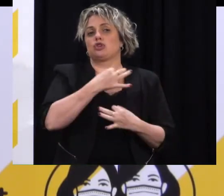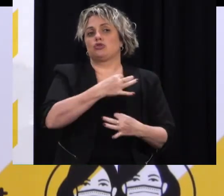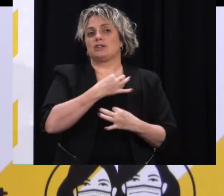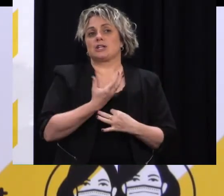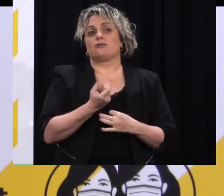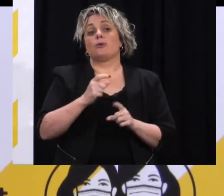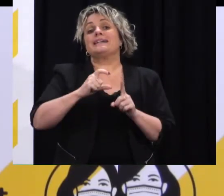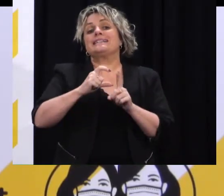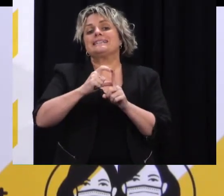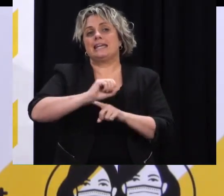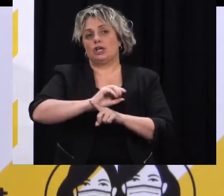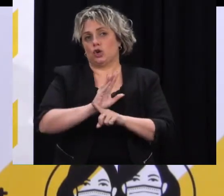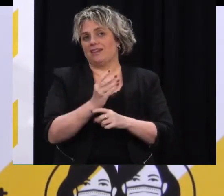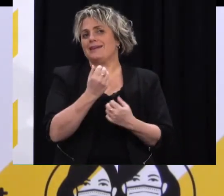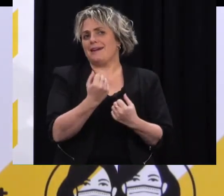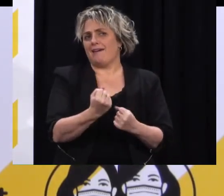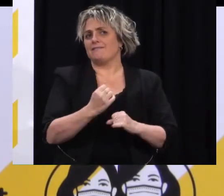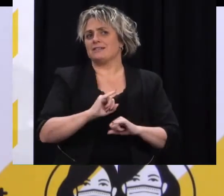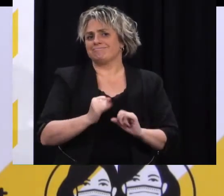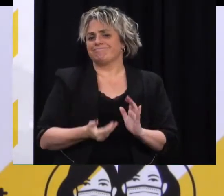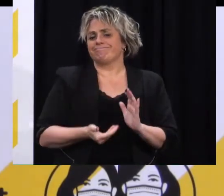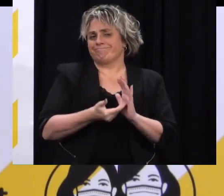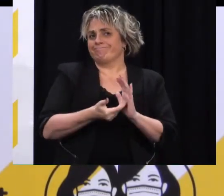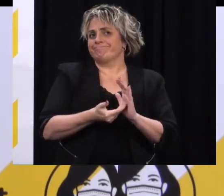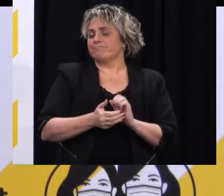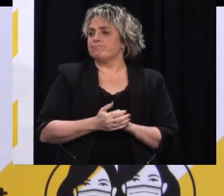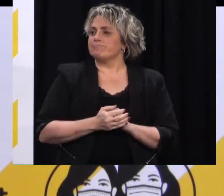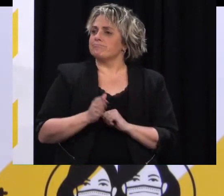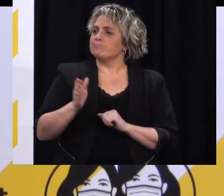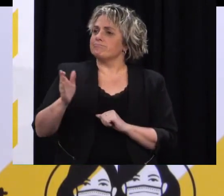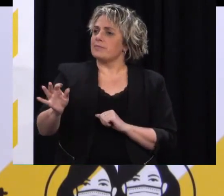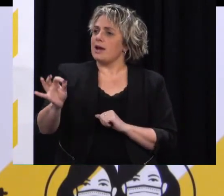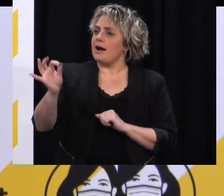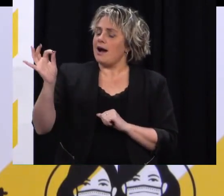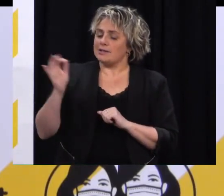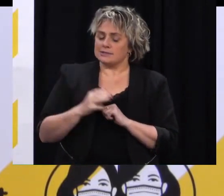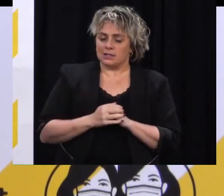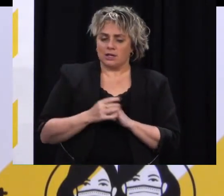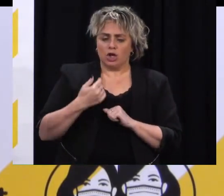hospitalisation as well in their outbreak >> I think it